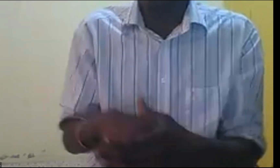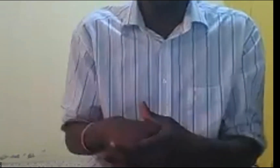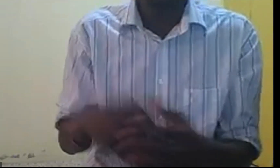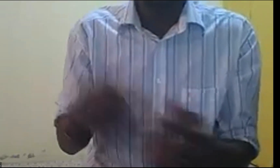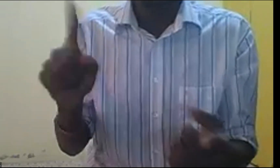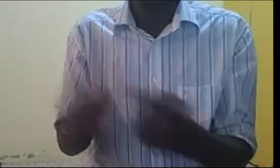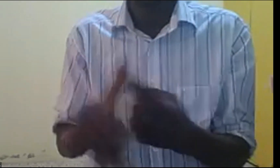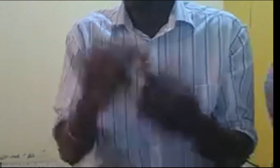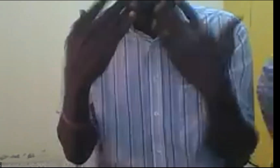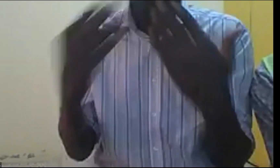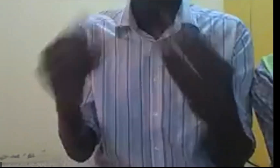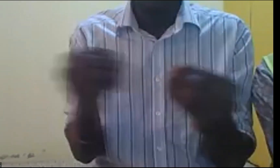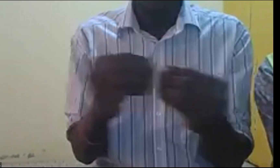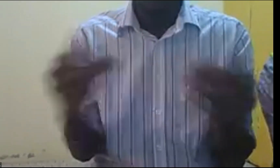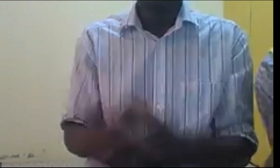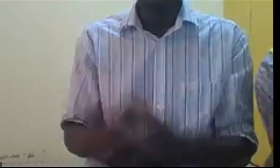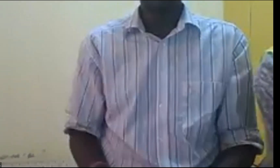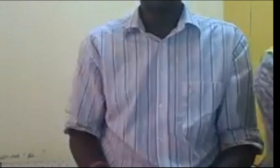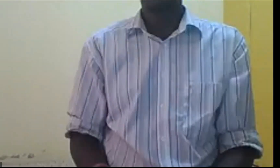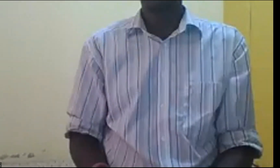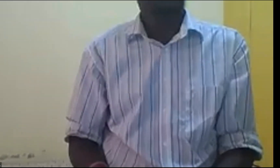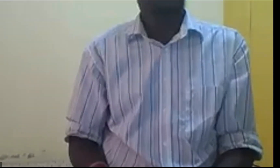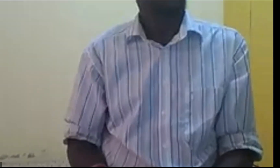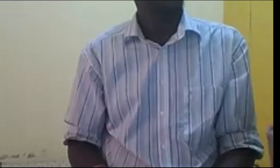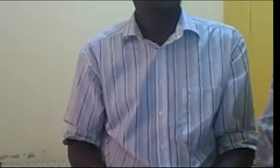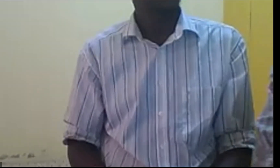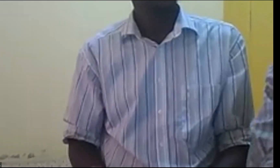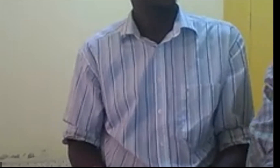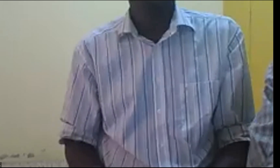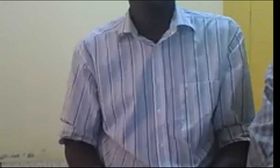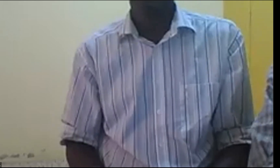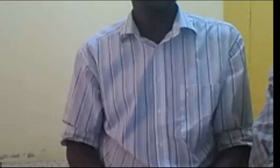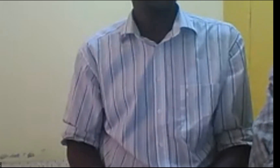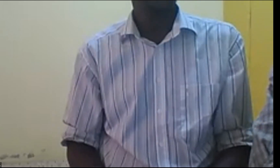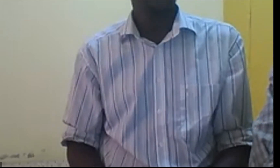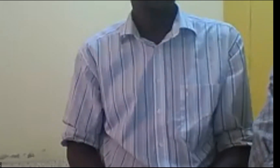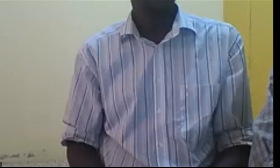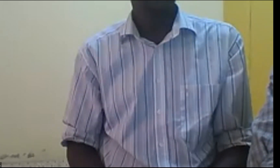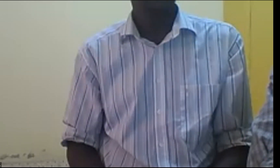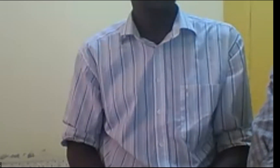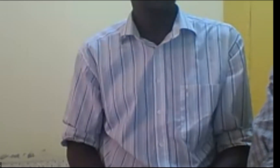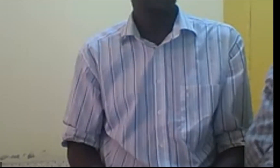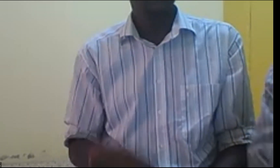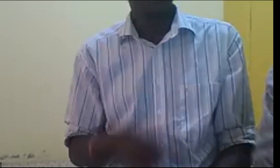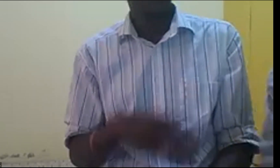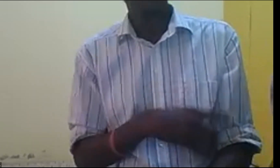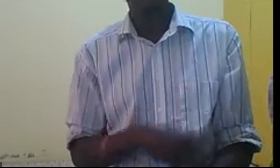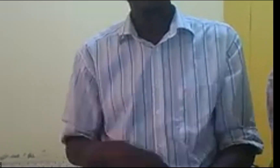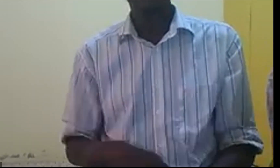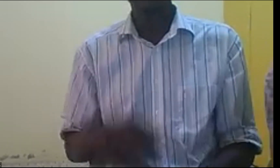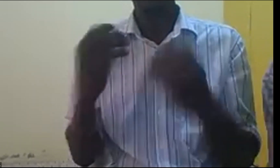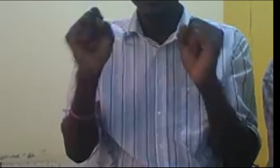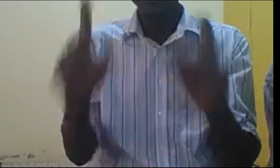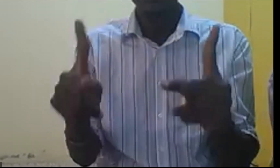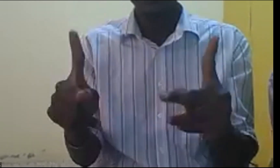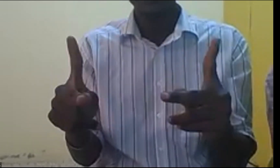So for me it goes a long way. You understand that this platform is a basic platform, and everyone encouraged everybody to put disability, force.